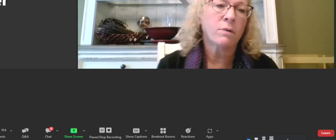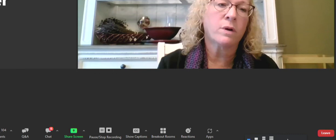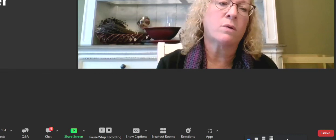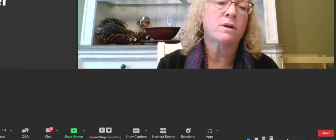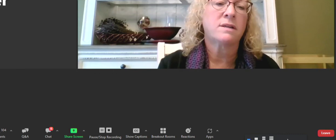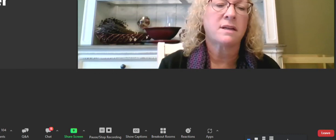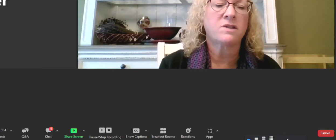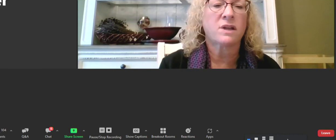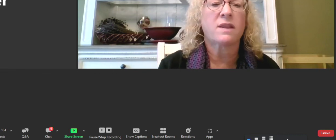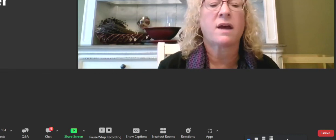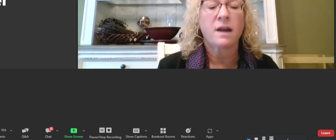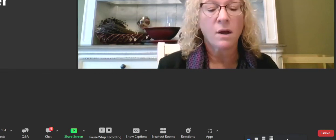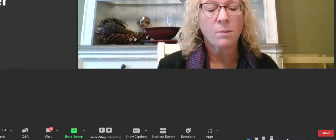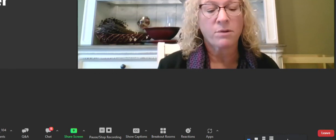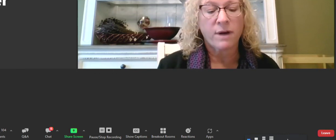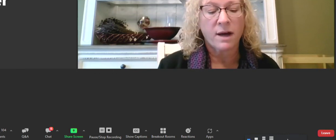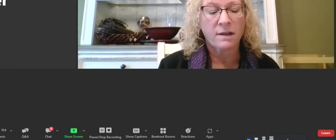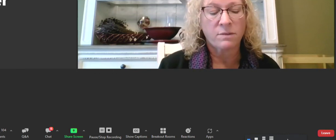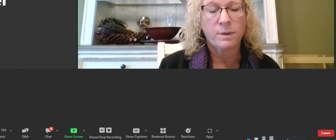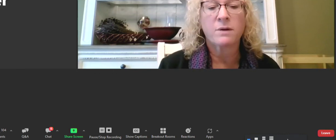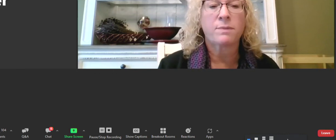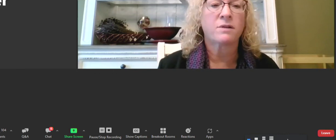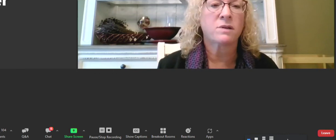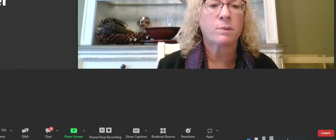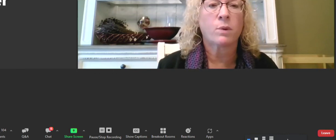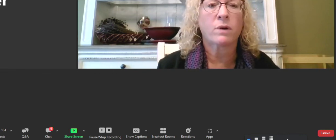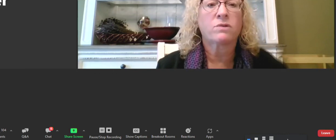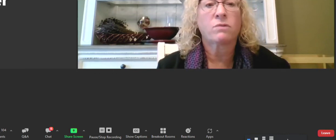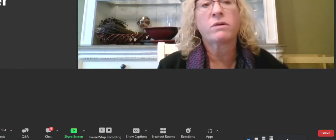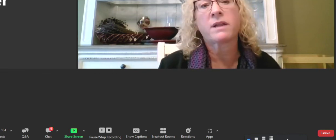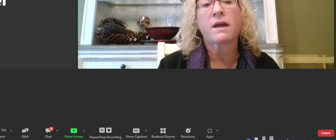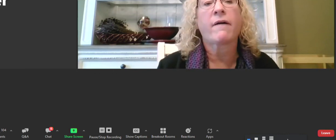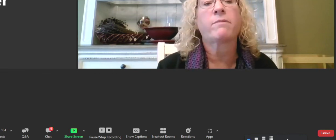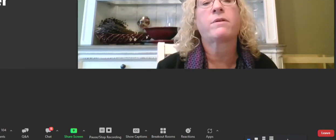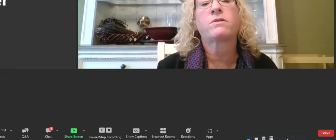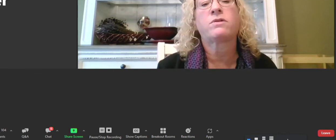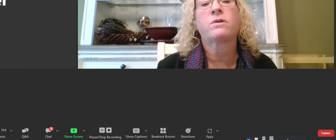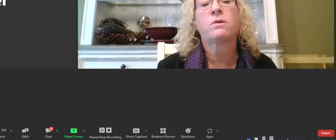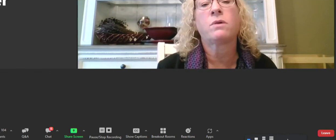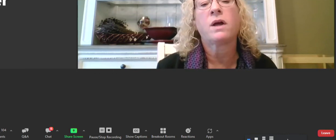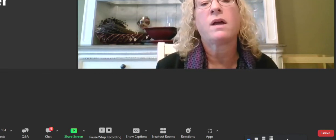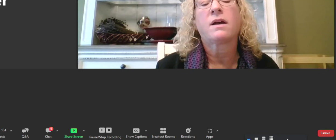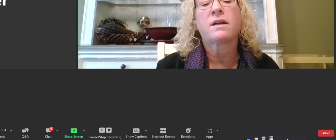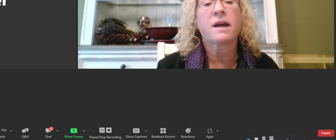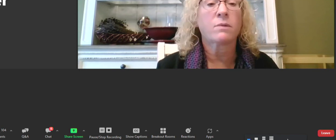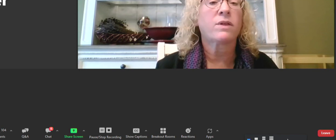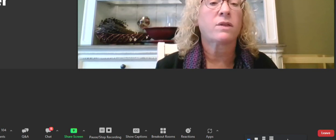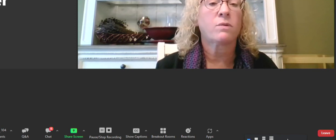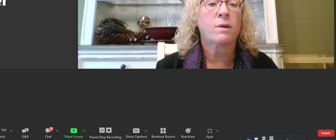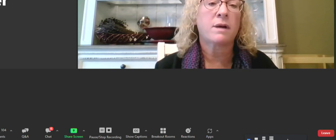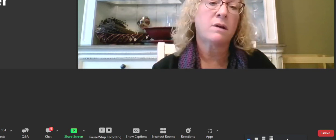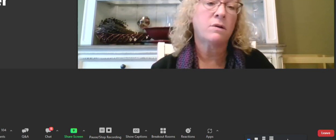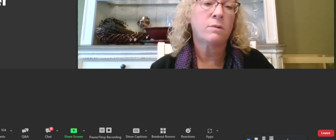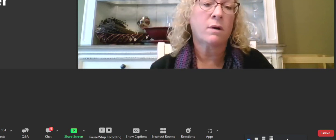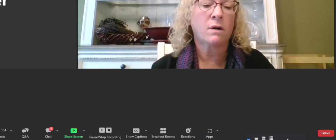We're an organization that provides peer-to-peer support, so really helpful to connect with other women who are living